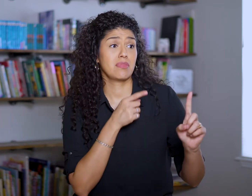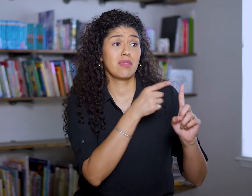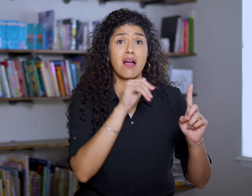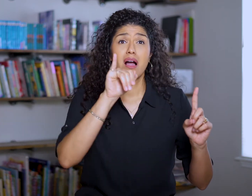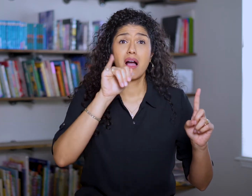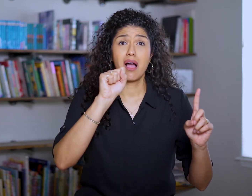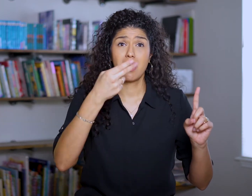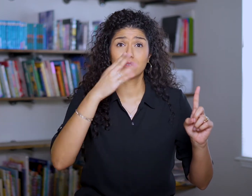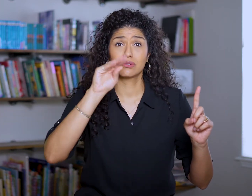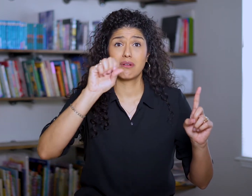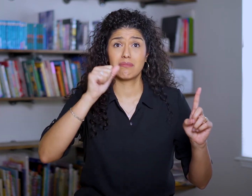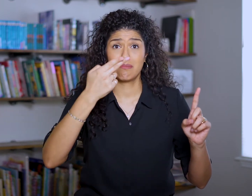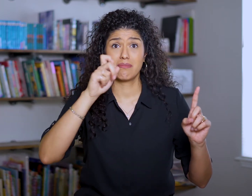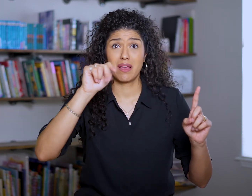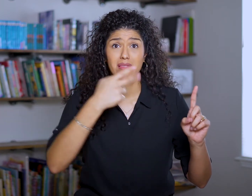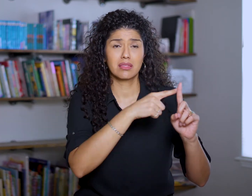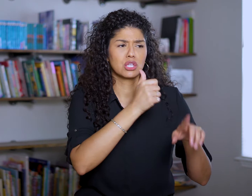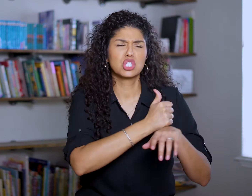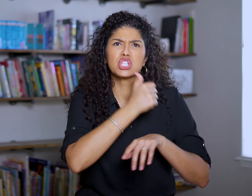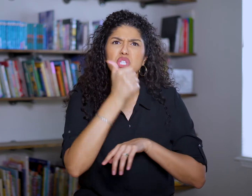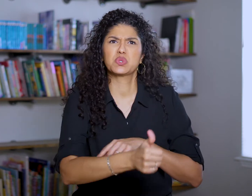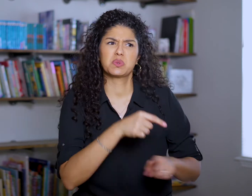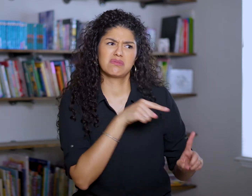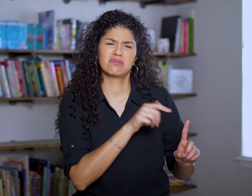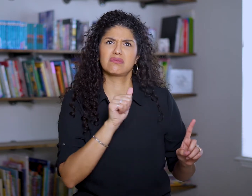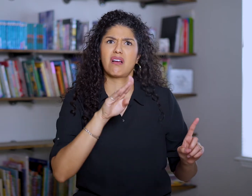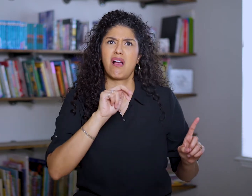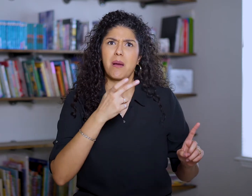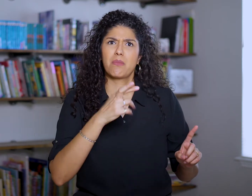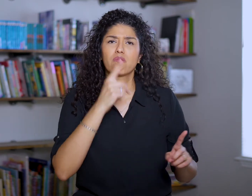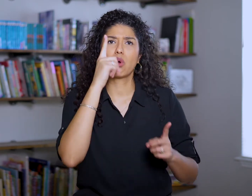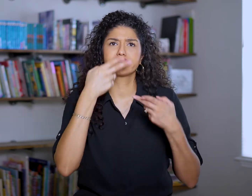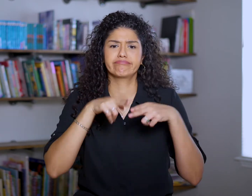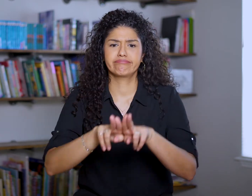Ish-bosheth accuses Abner of sleeping